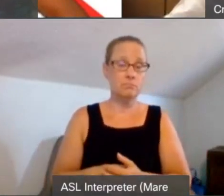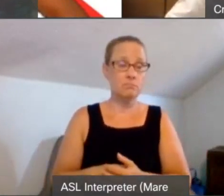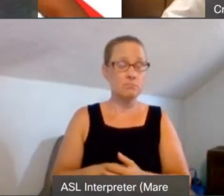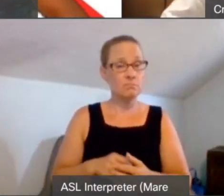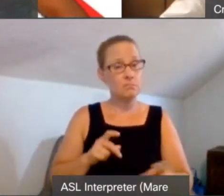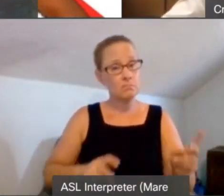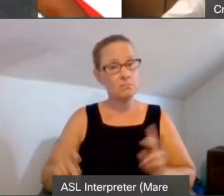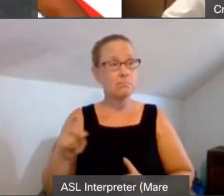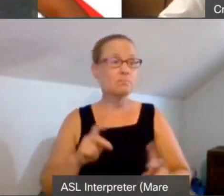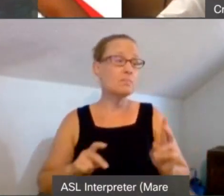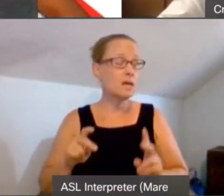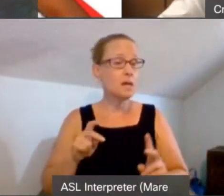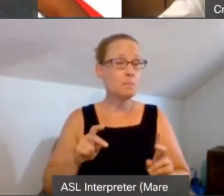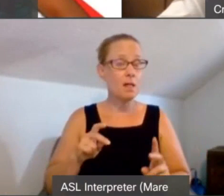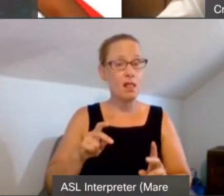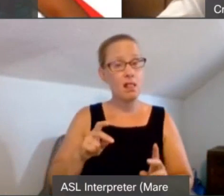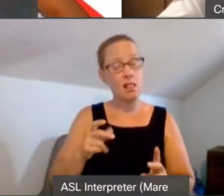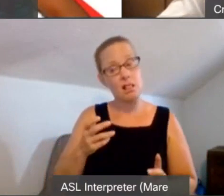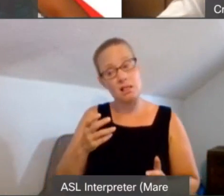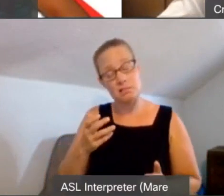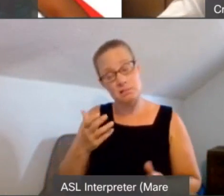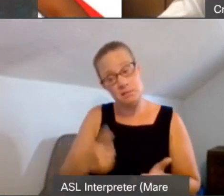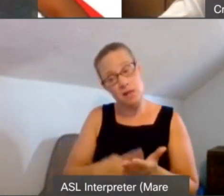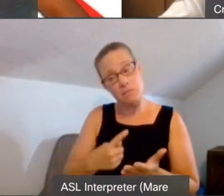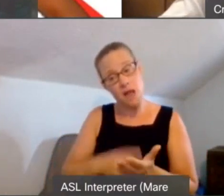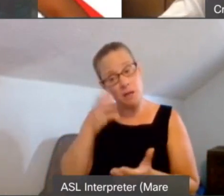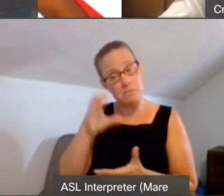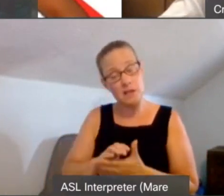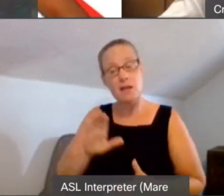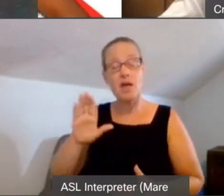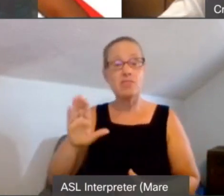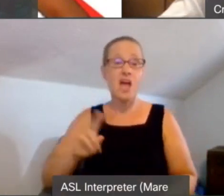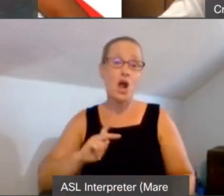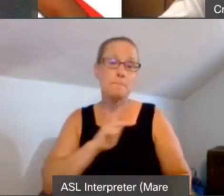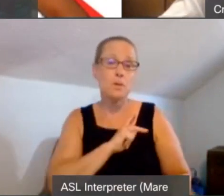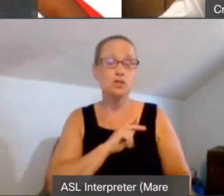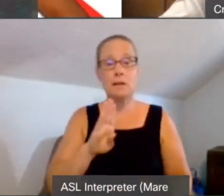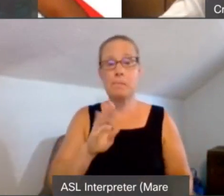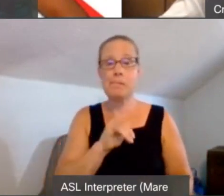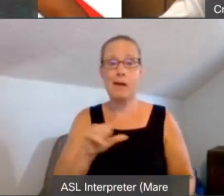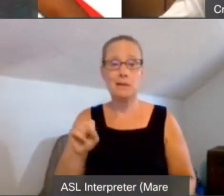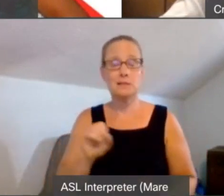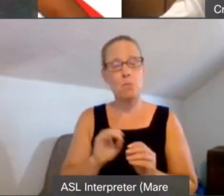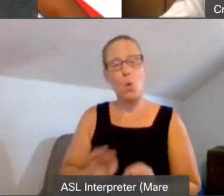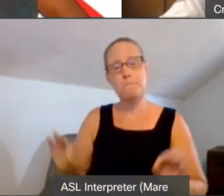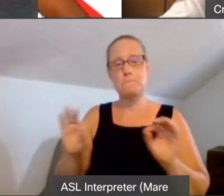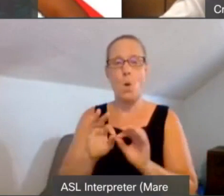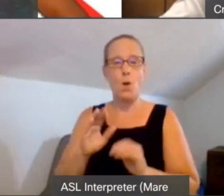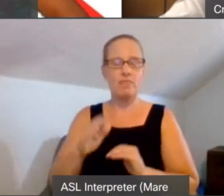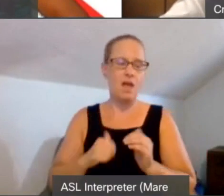were more important, that personal prejudice is more important than following the evidence and I just think that we need to be better than that so.